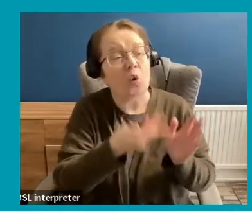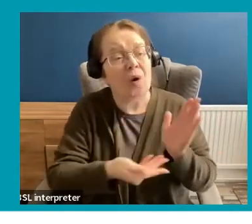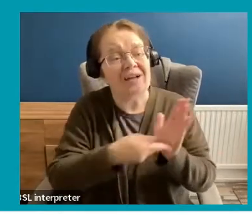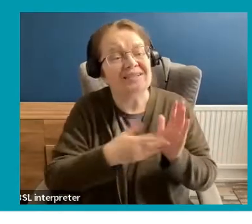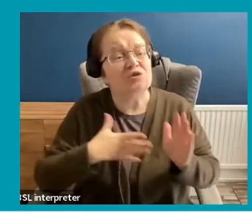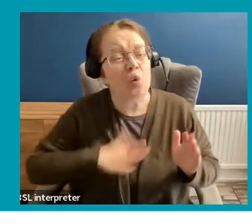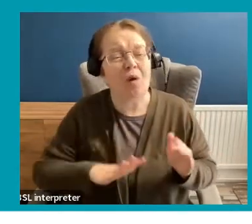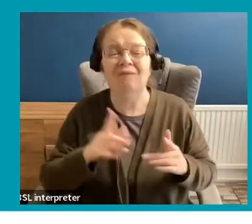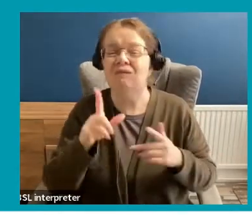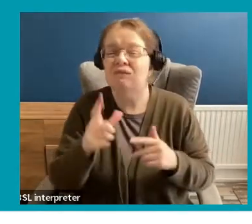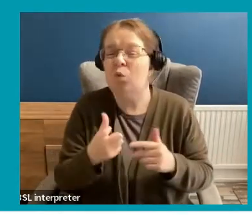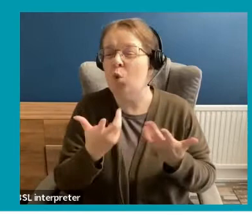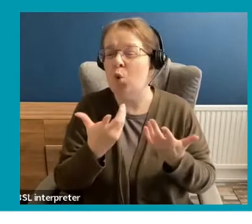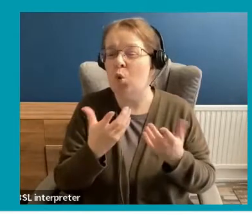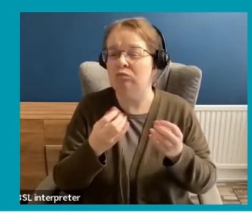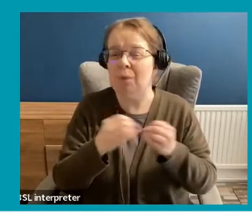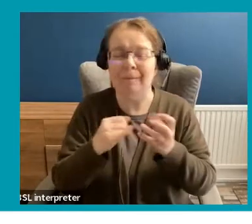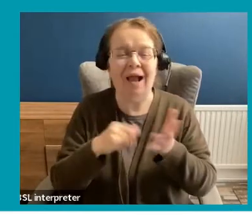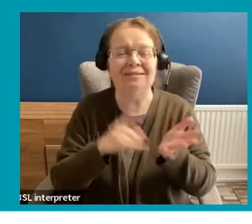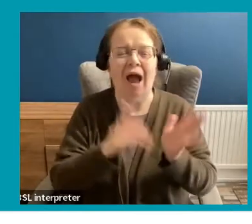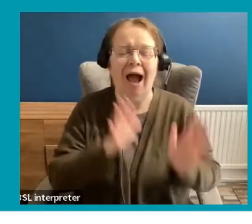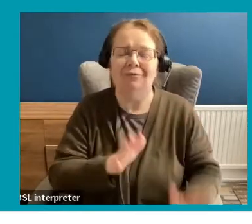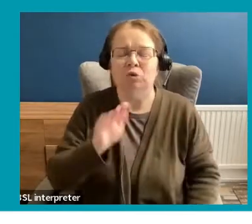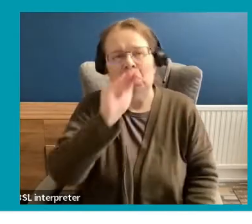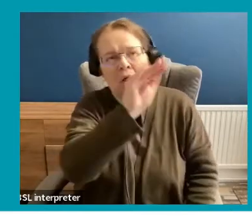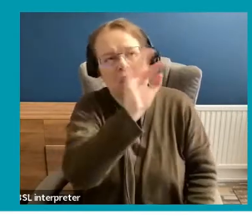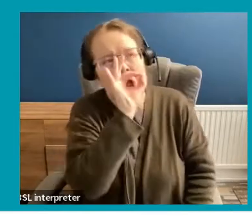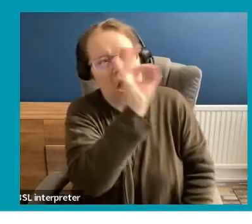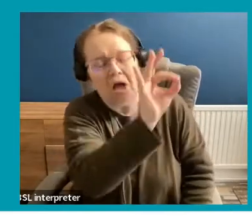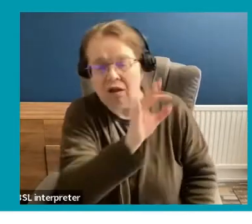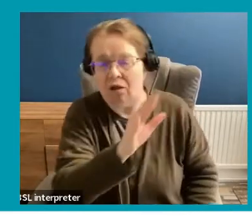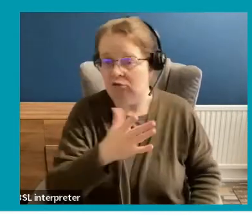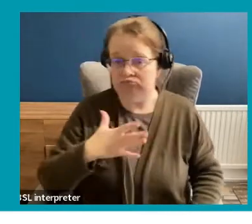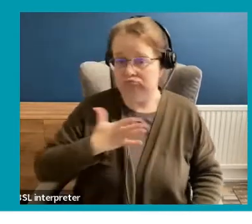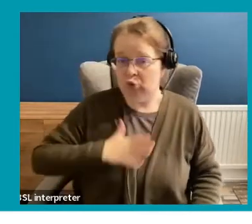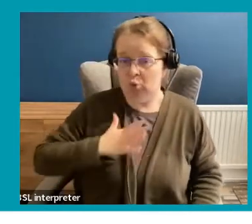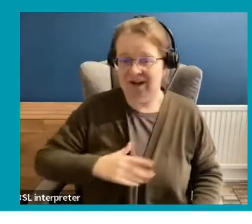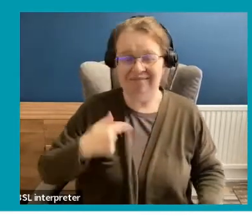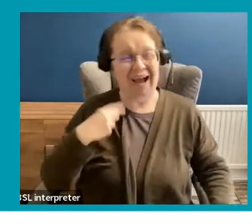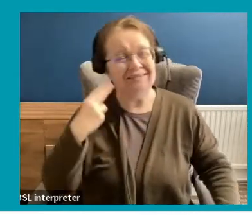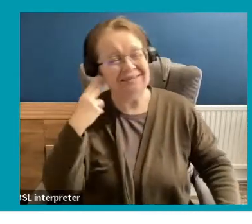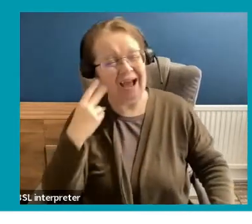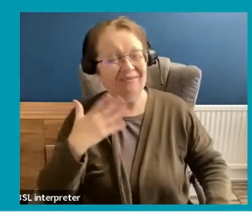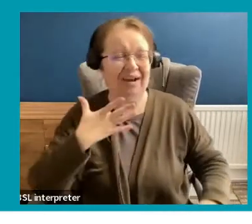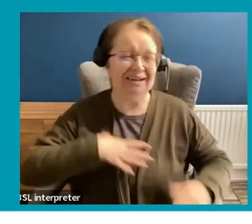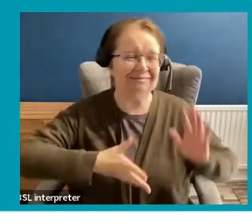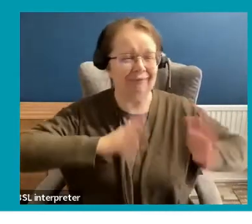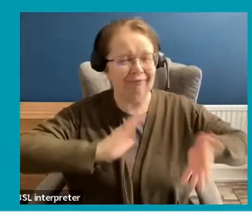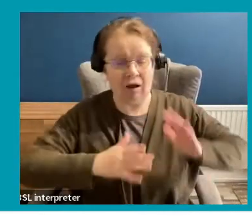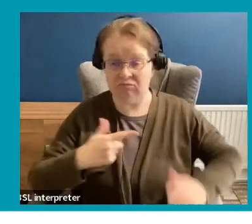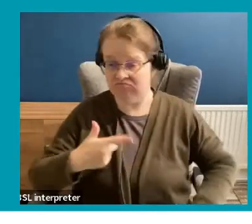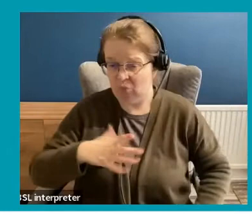particular event they don't always have to tell us. They don't need to say I am deaf because we already have one